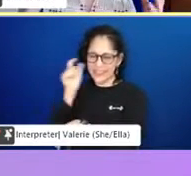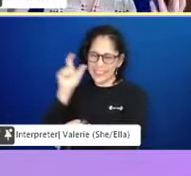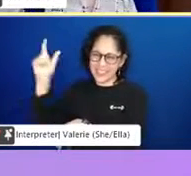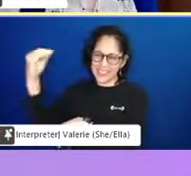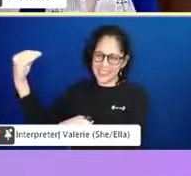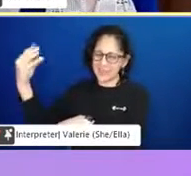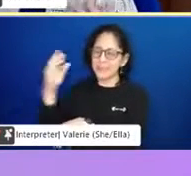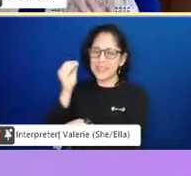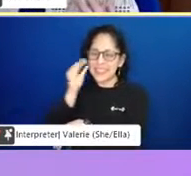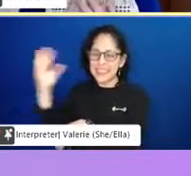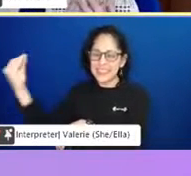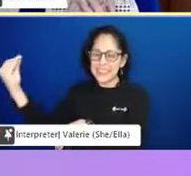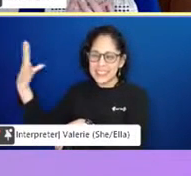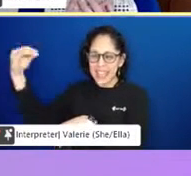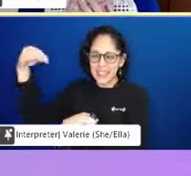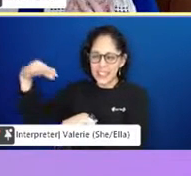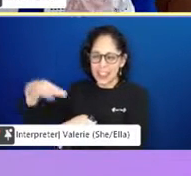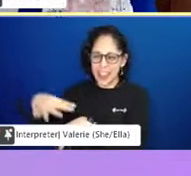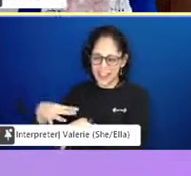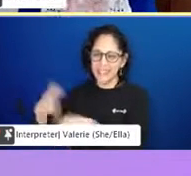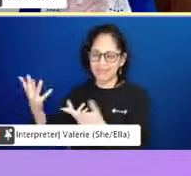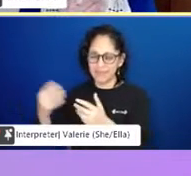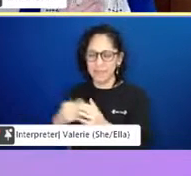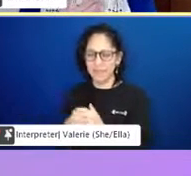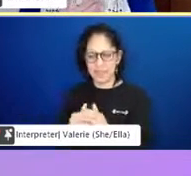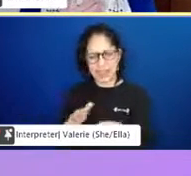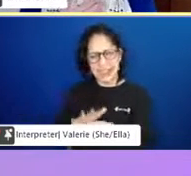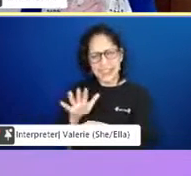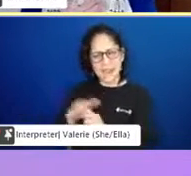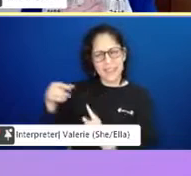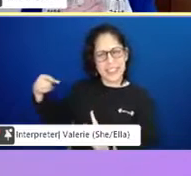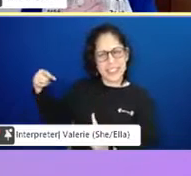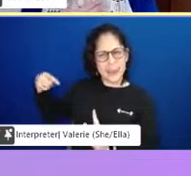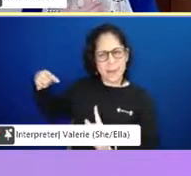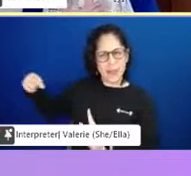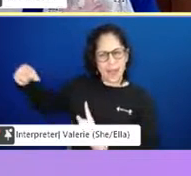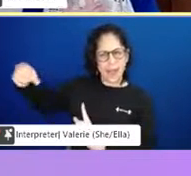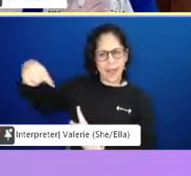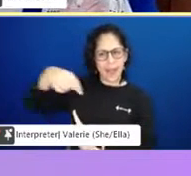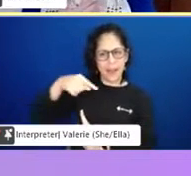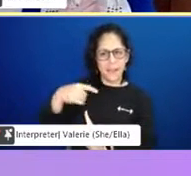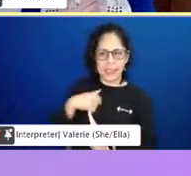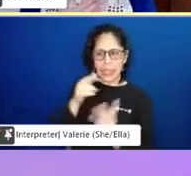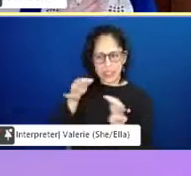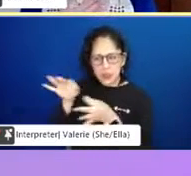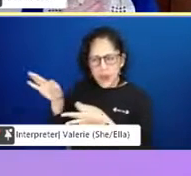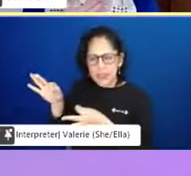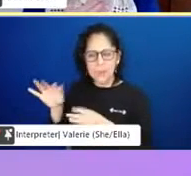now this provides me enough stimuli to focus on my work without being bored or lonely but it